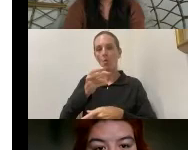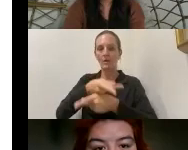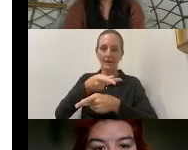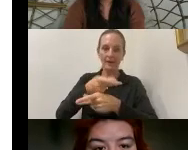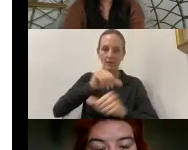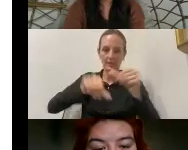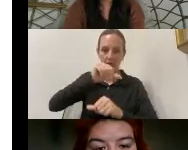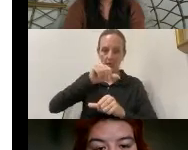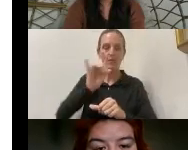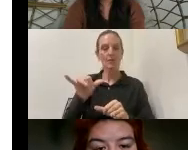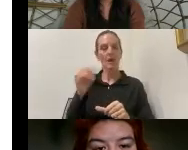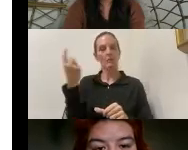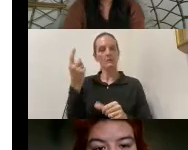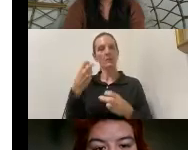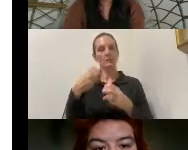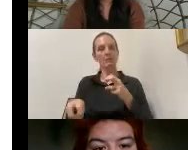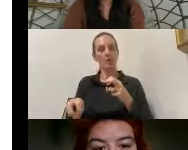was really difficult for me to accept.